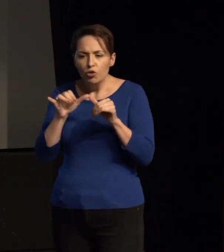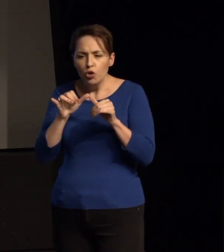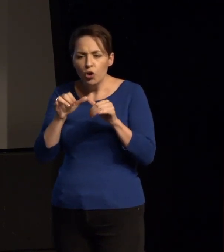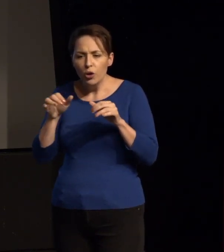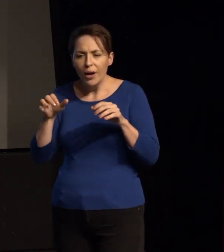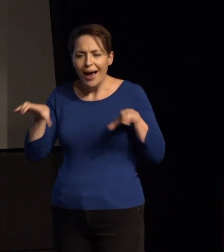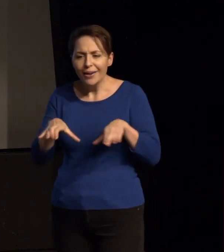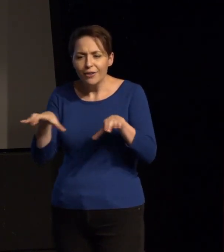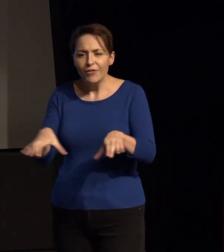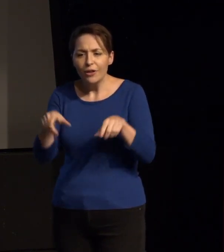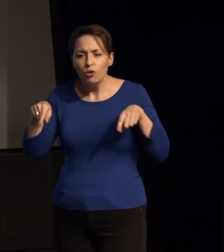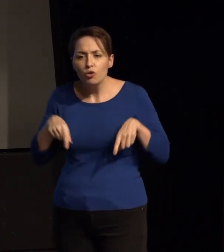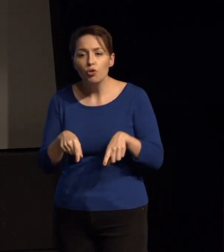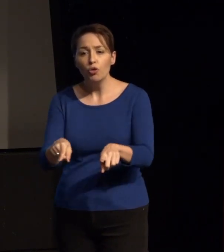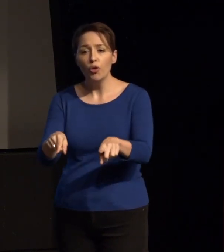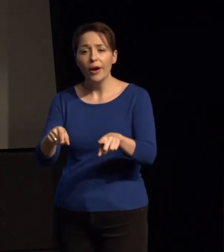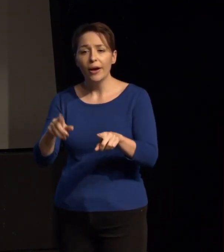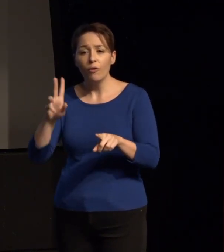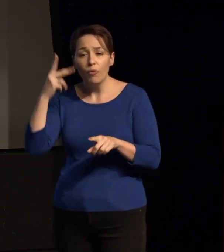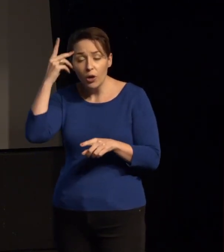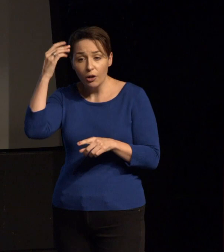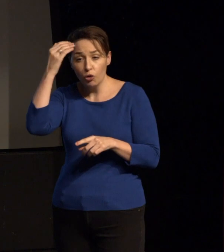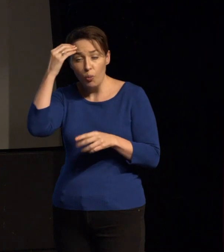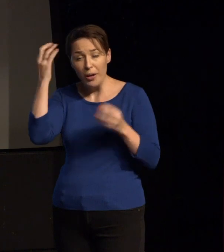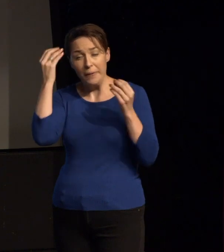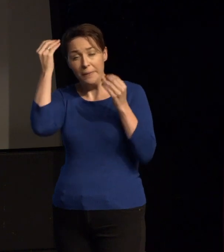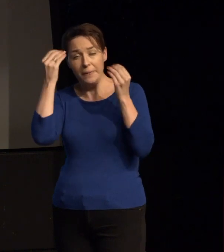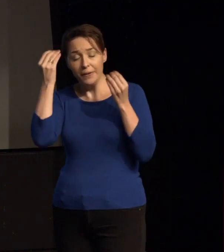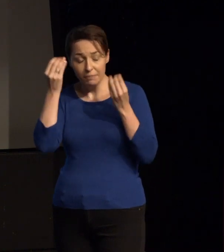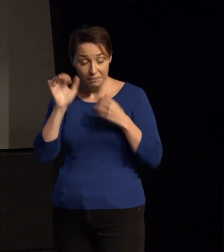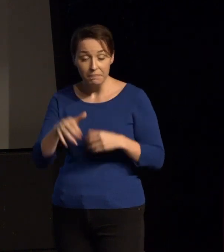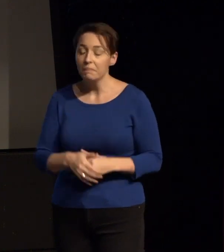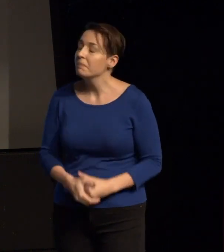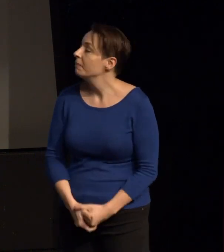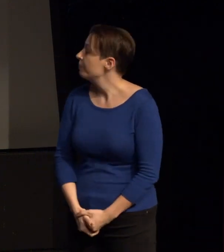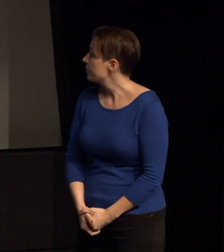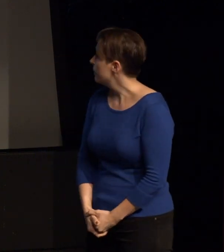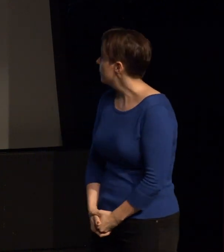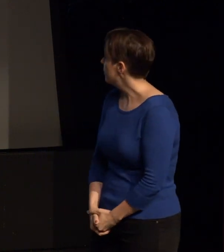and measuring activation during a phonological awareness task.